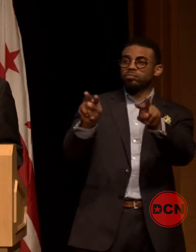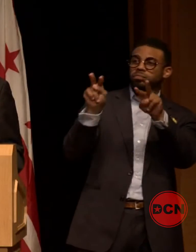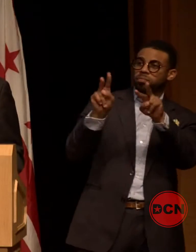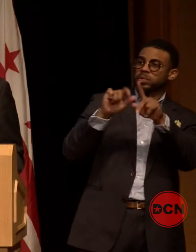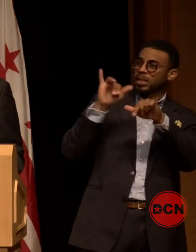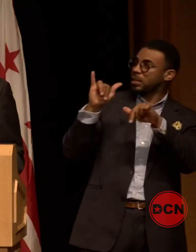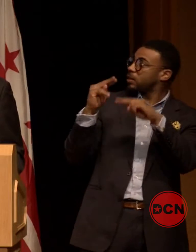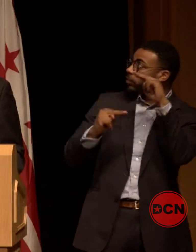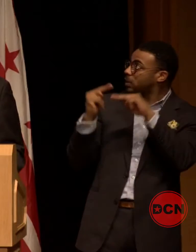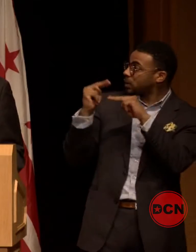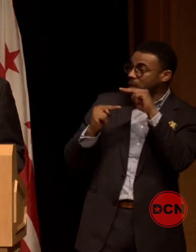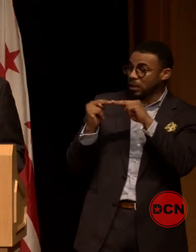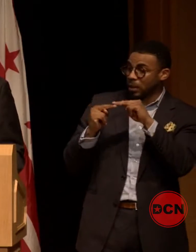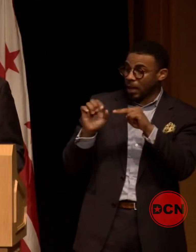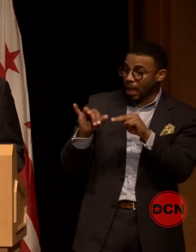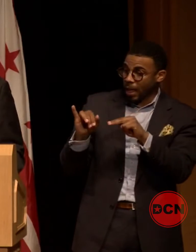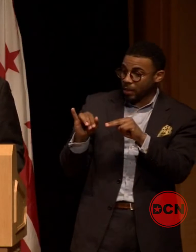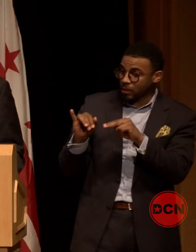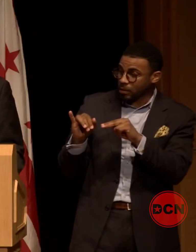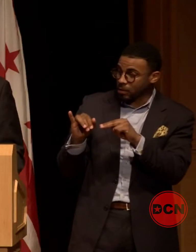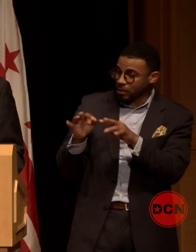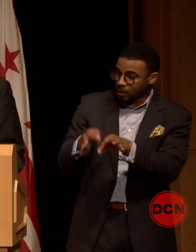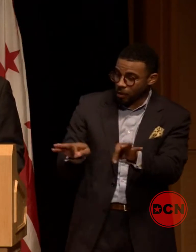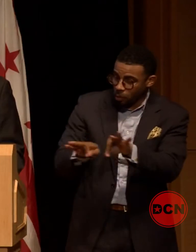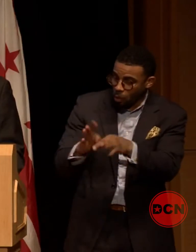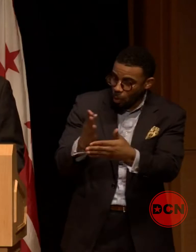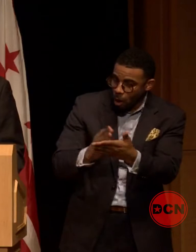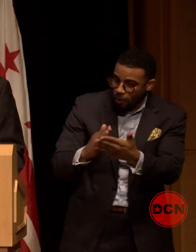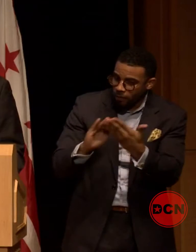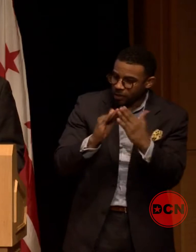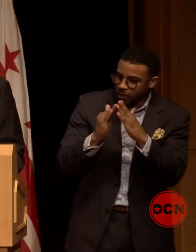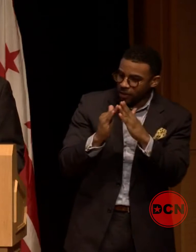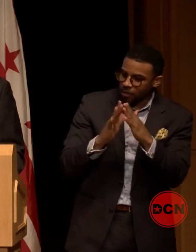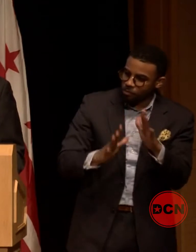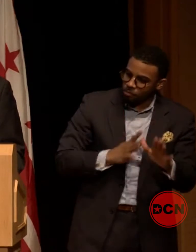FACILITY AS AN INTEGRAL PART OF THE CITY'S VIBRANT, LOCAL AND